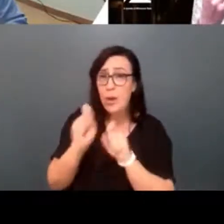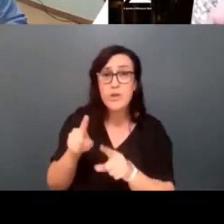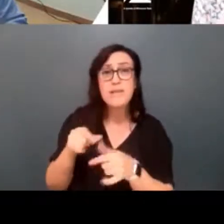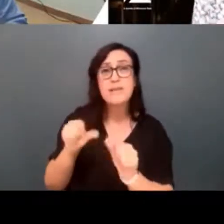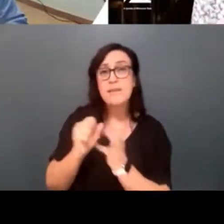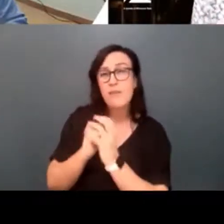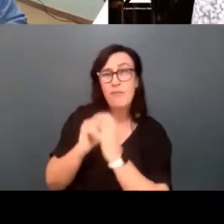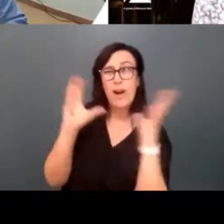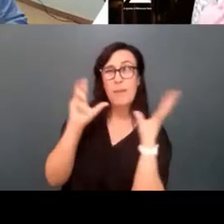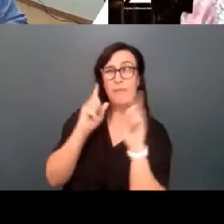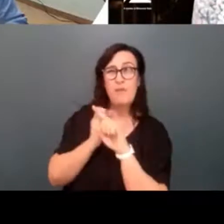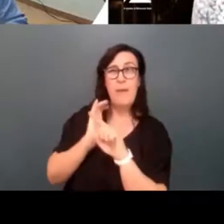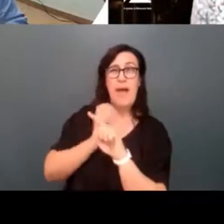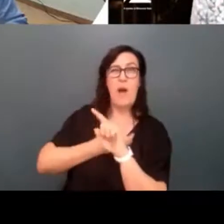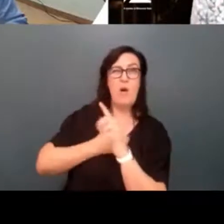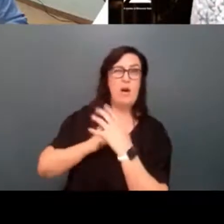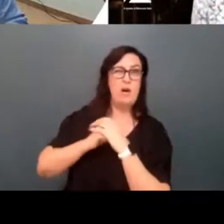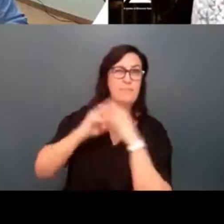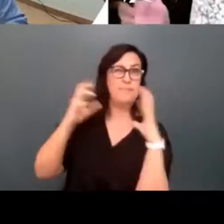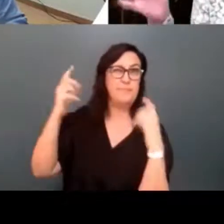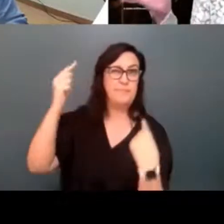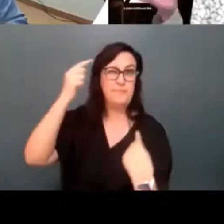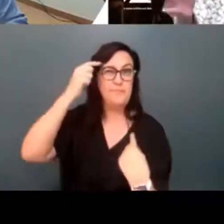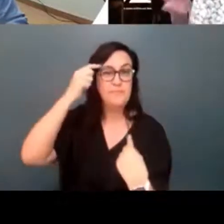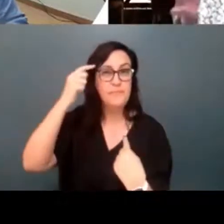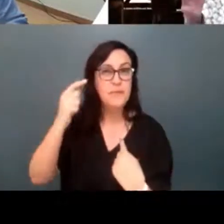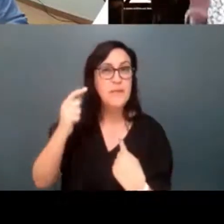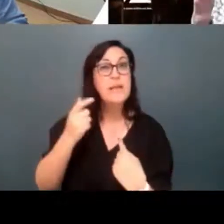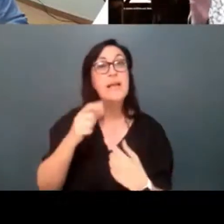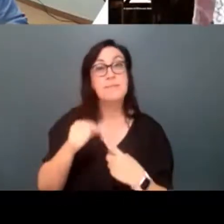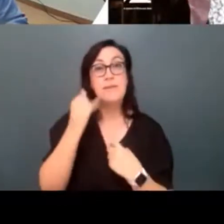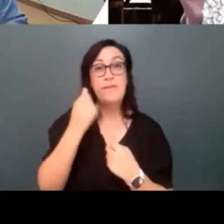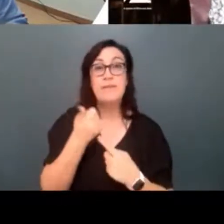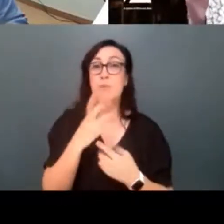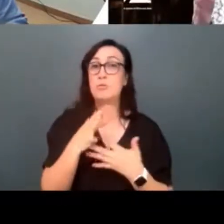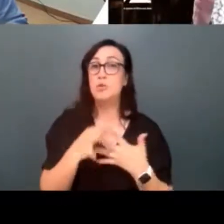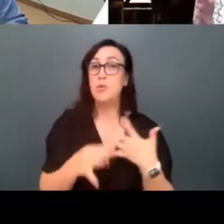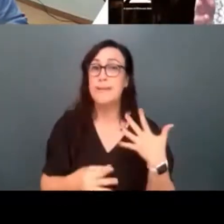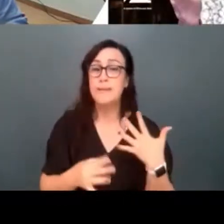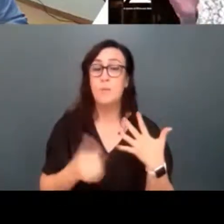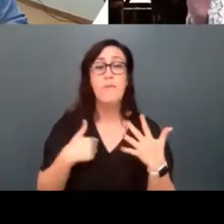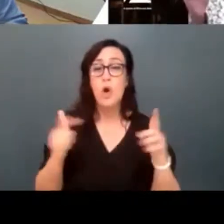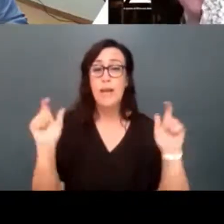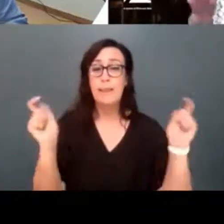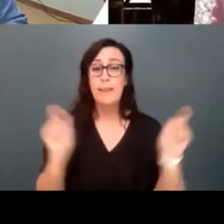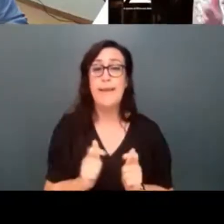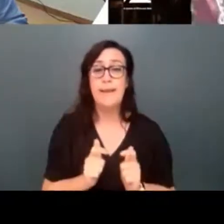our boys, especially they're multiple choice. We're already limit to the amount of options and the amount of words that they can